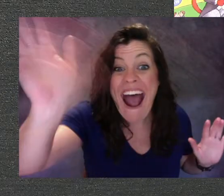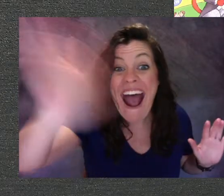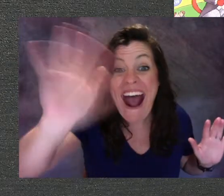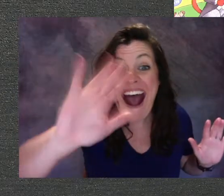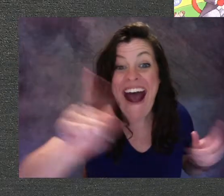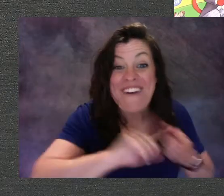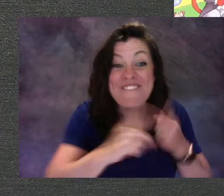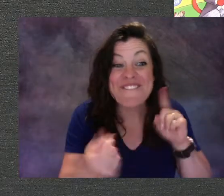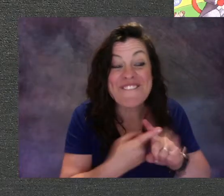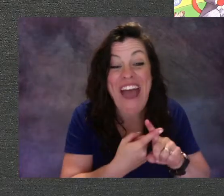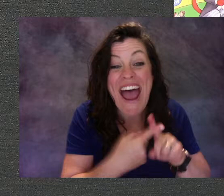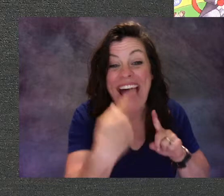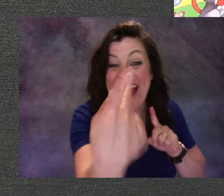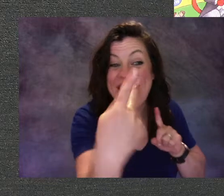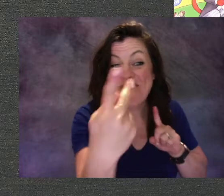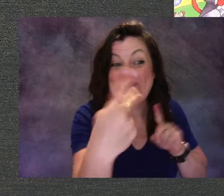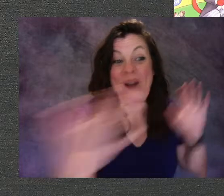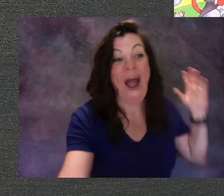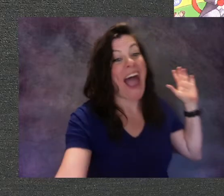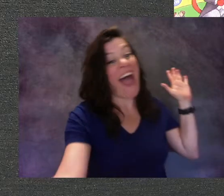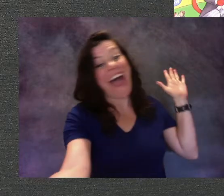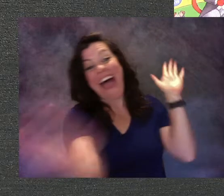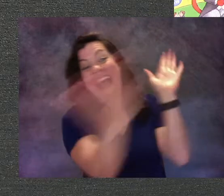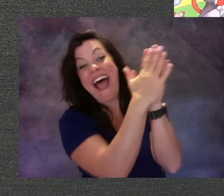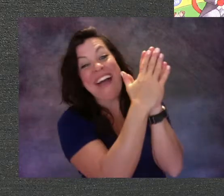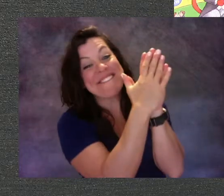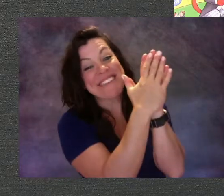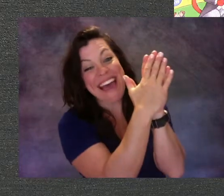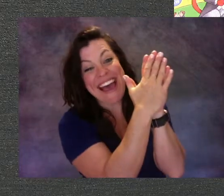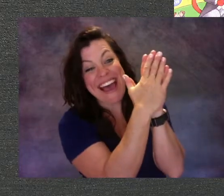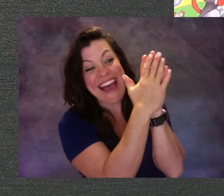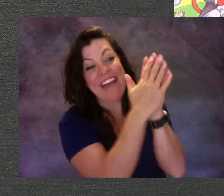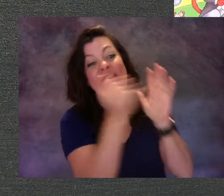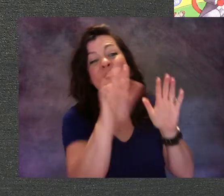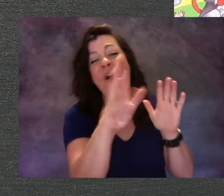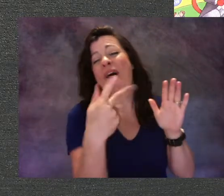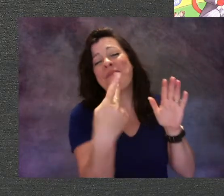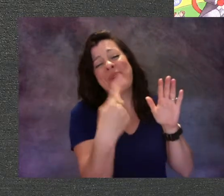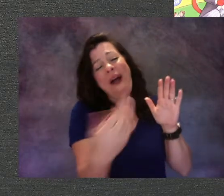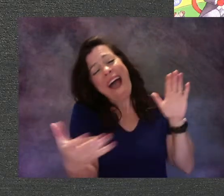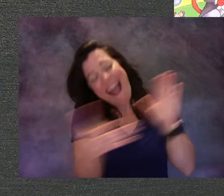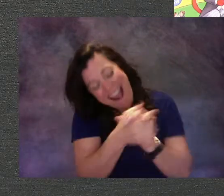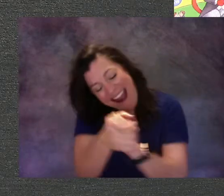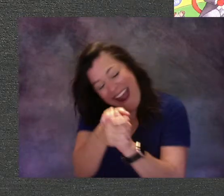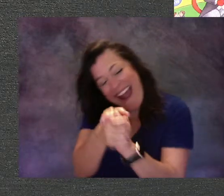or give them a high five or say hi, or give them a hug. "Oh, how are you doing today?" "I'm good, I'm good."